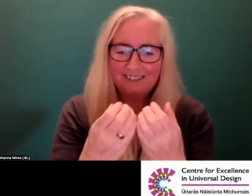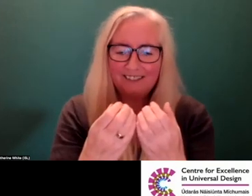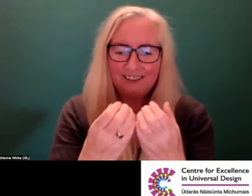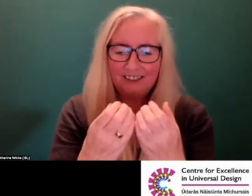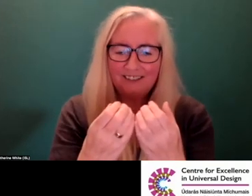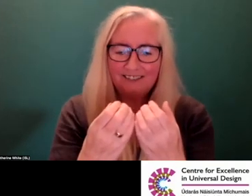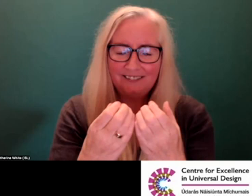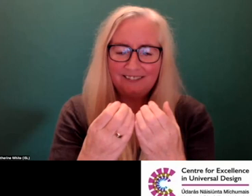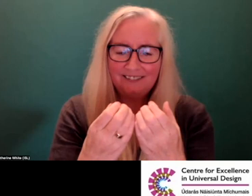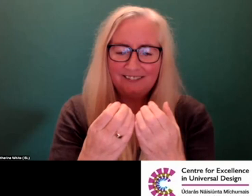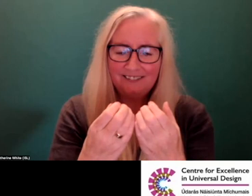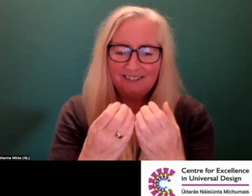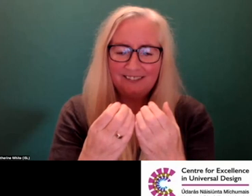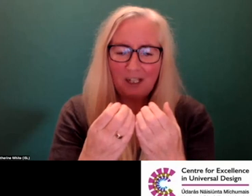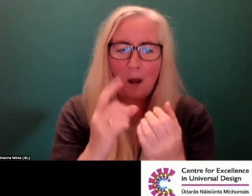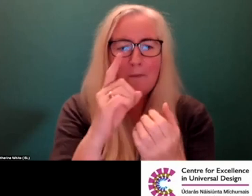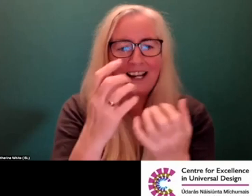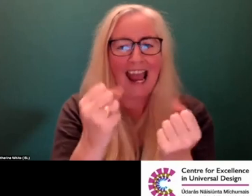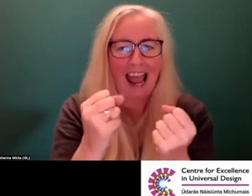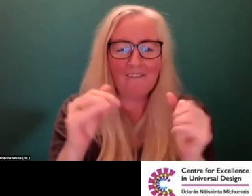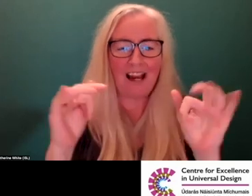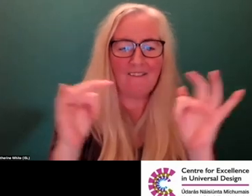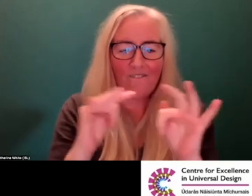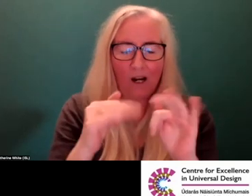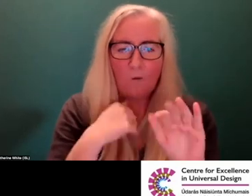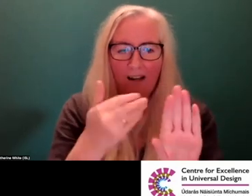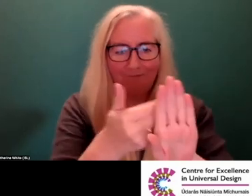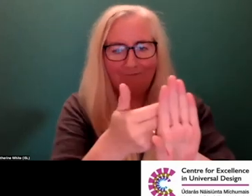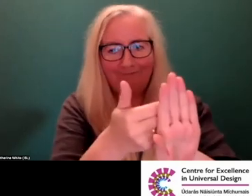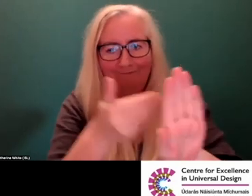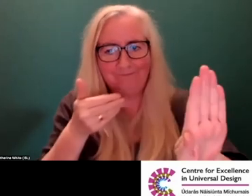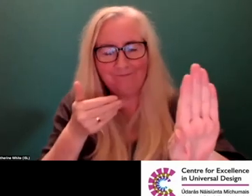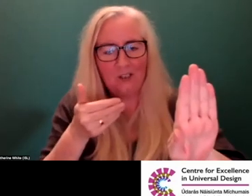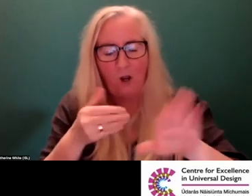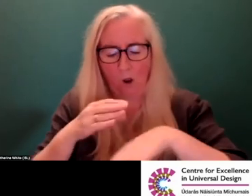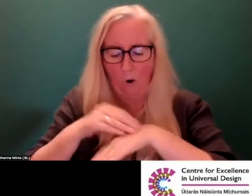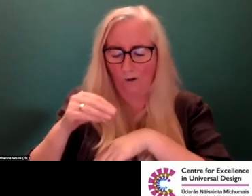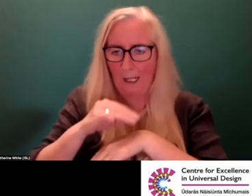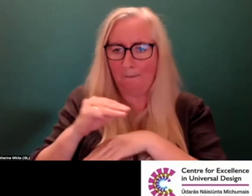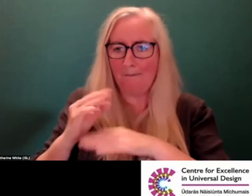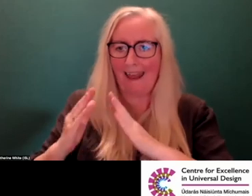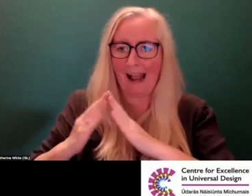You know, I think the fear is that we cordon off older people's housing,